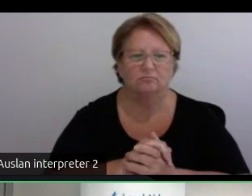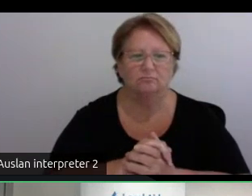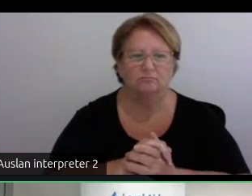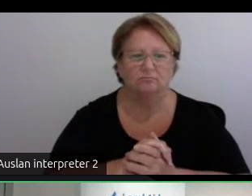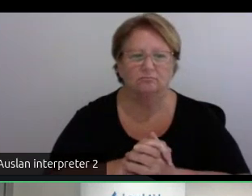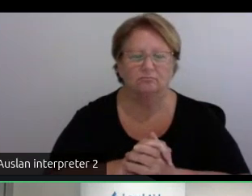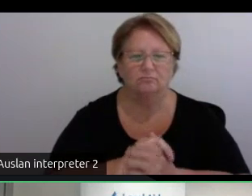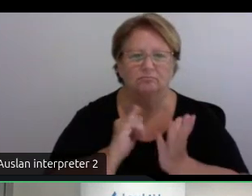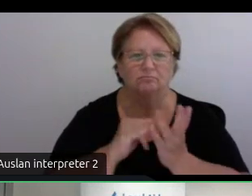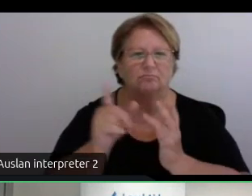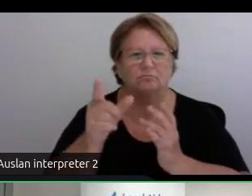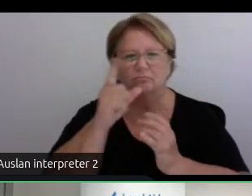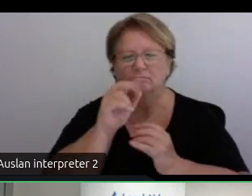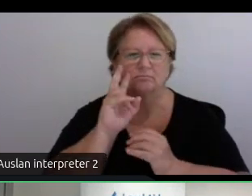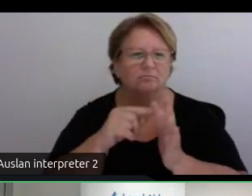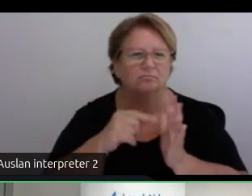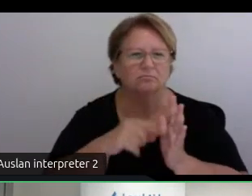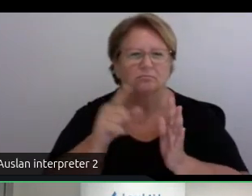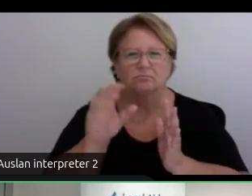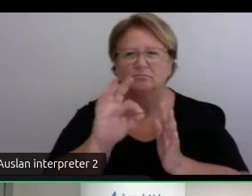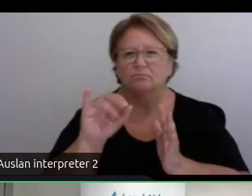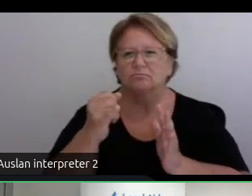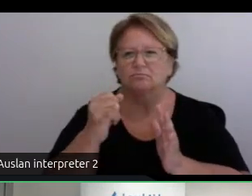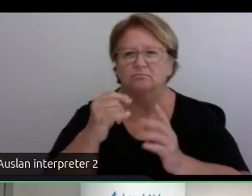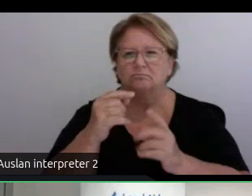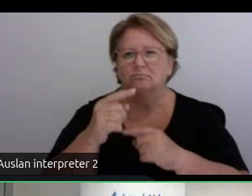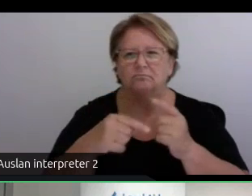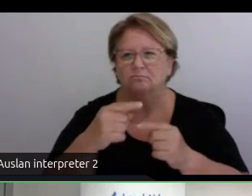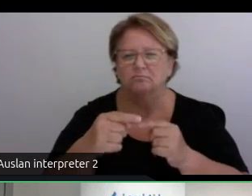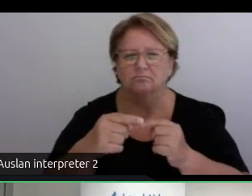make sure your staff are trained properly so they can see it. Because it's not just about,